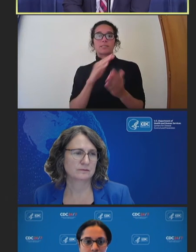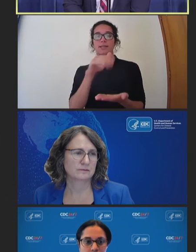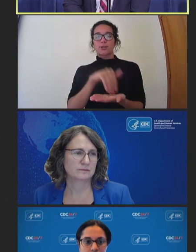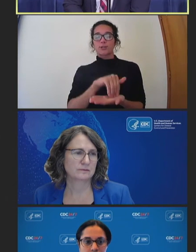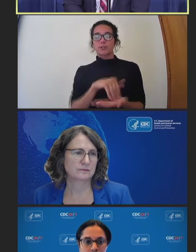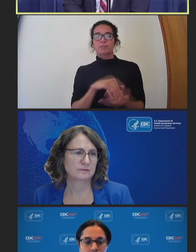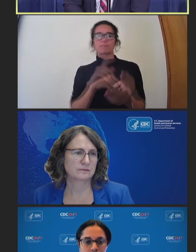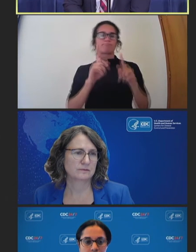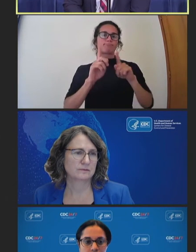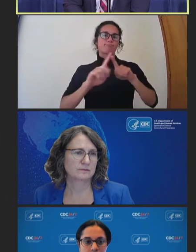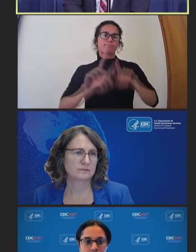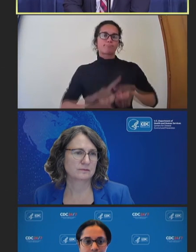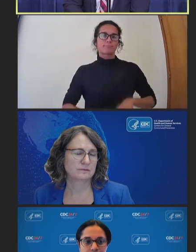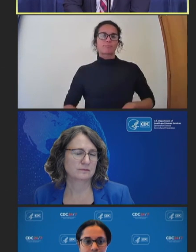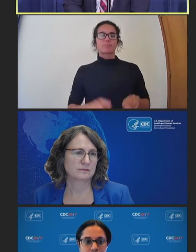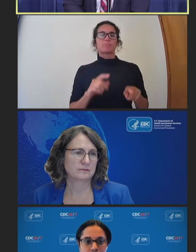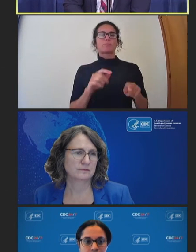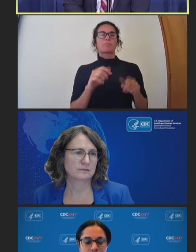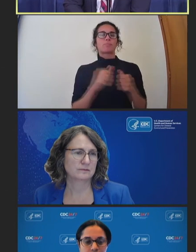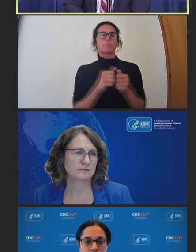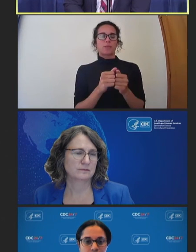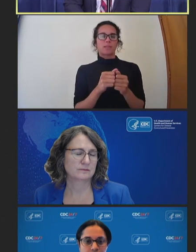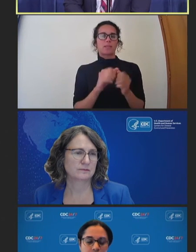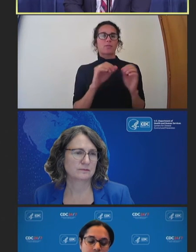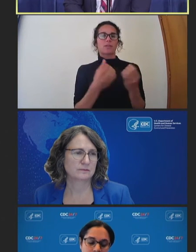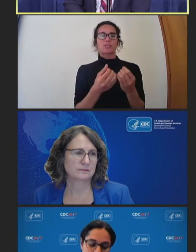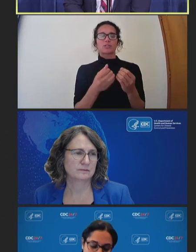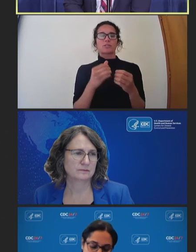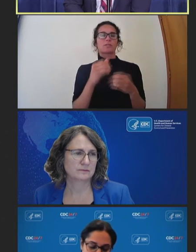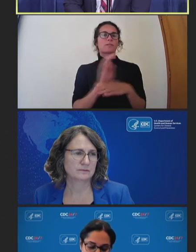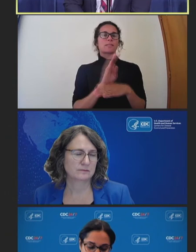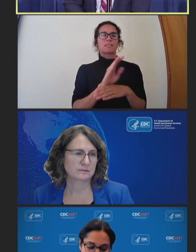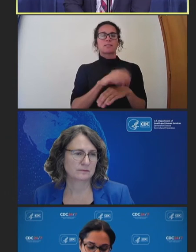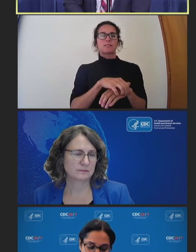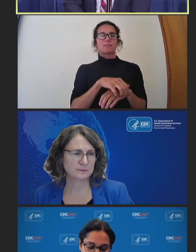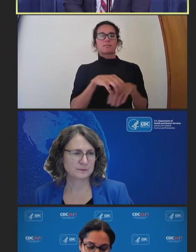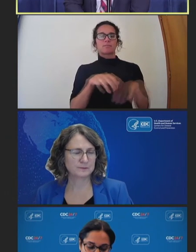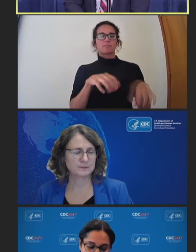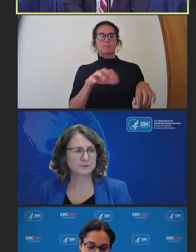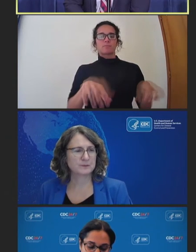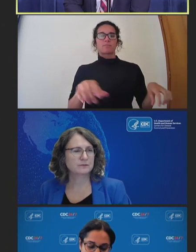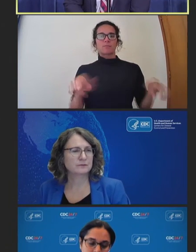thinking more so mostly dimensionally, and then also just like partnerships, partnership,